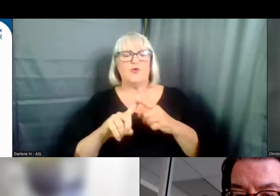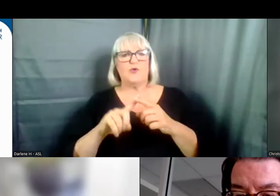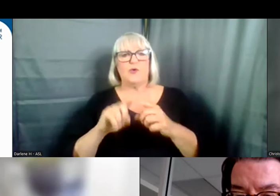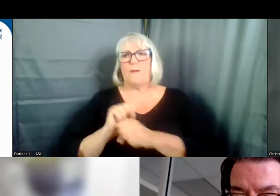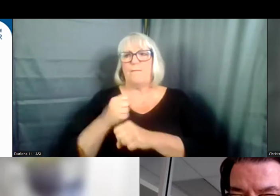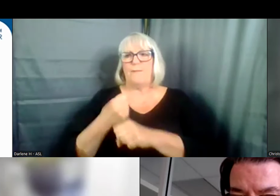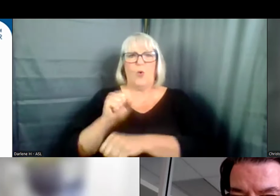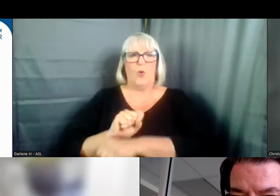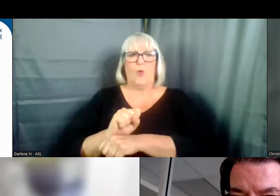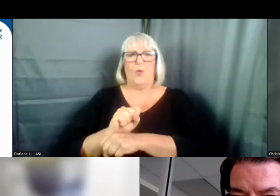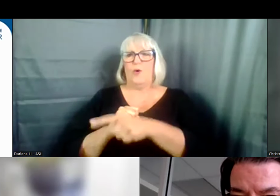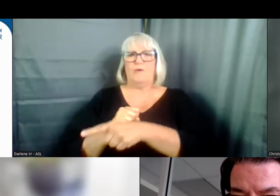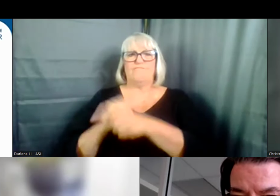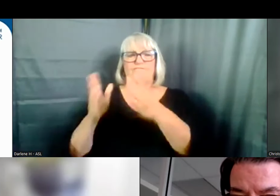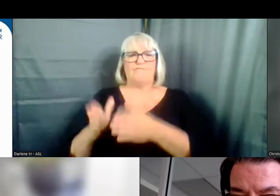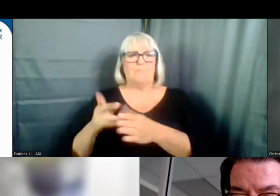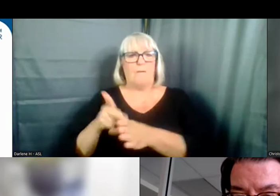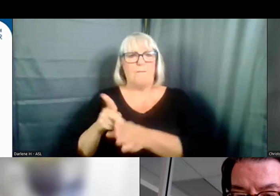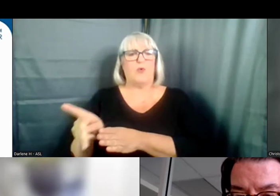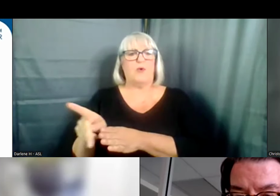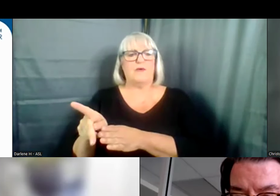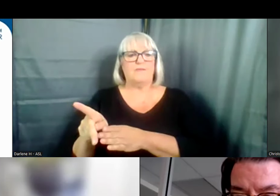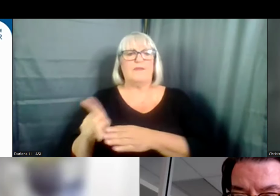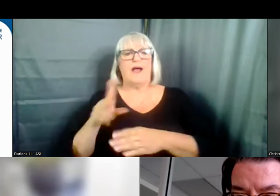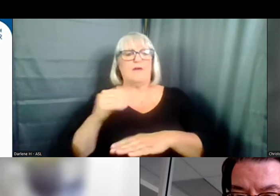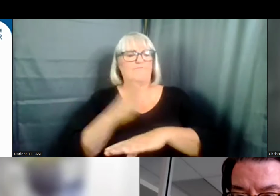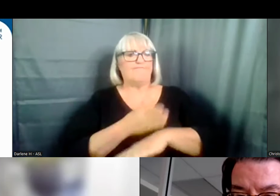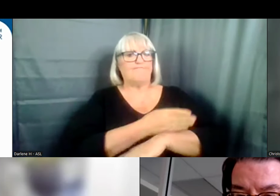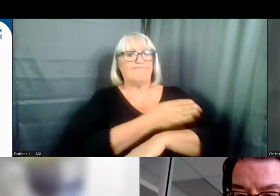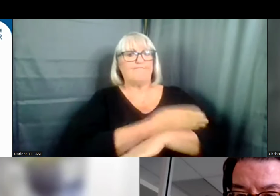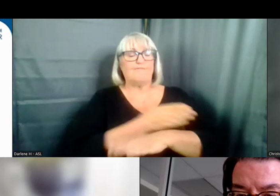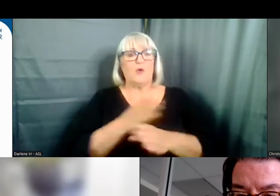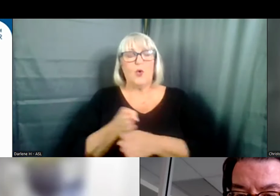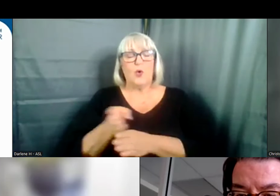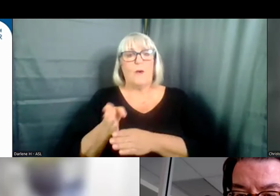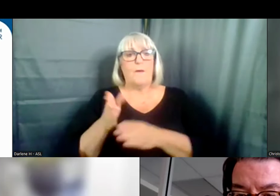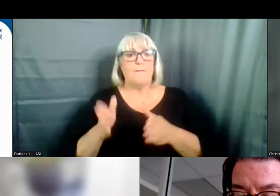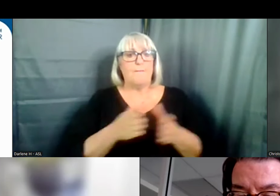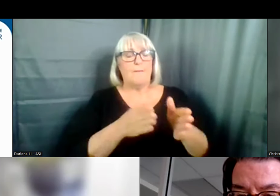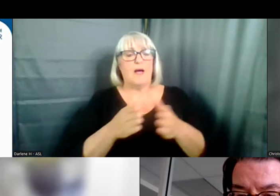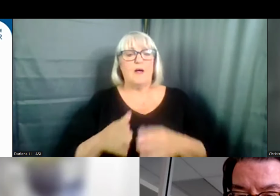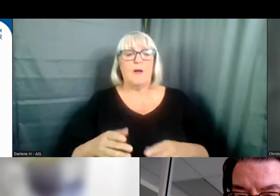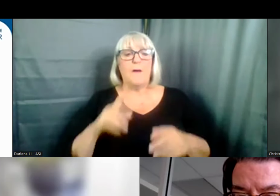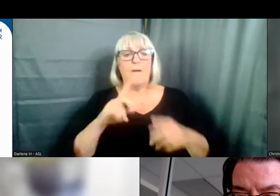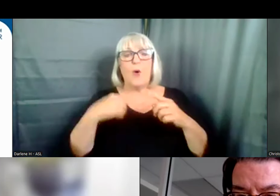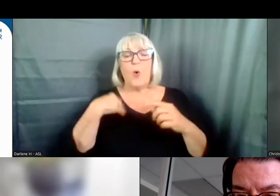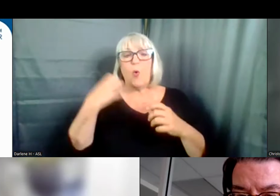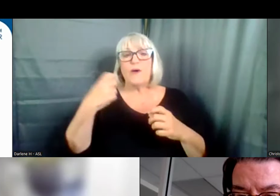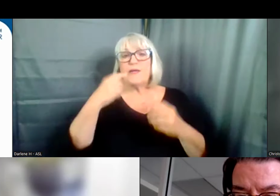to creating these viable career pathways. One thing that I would argue is important for the continuation of this work is that it does